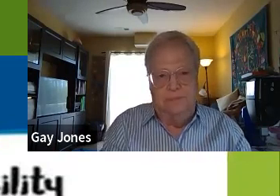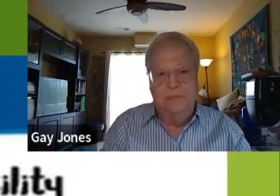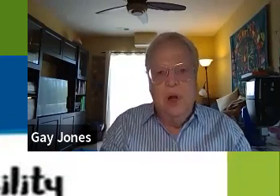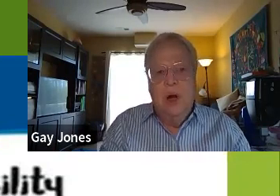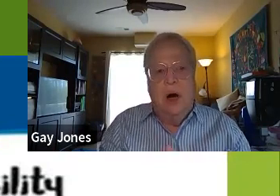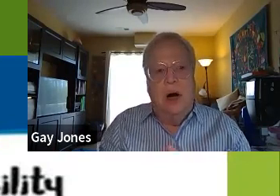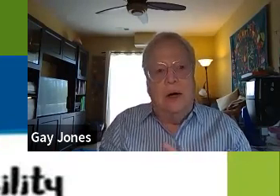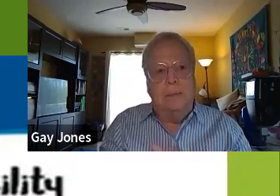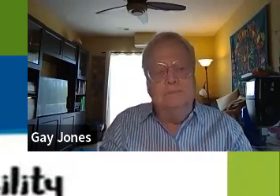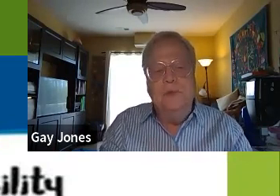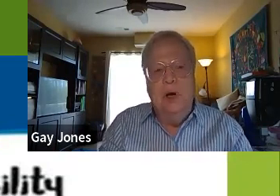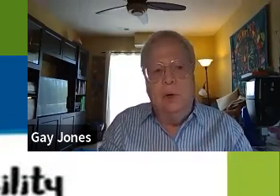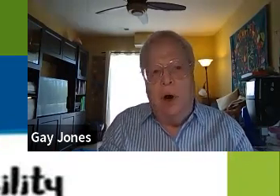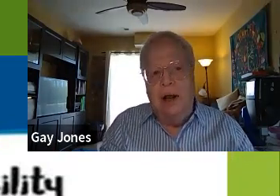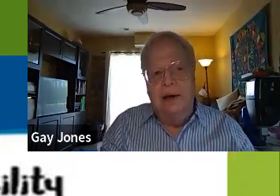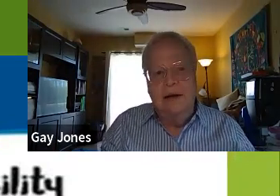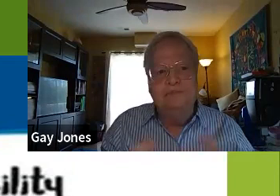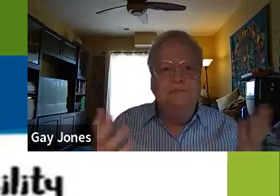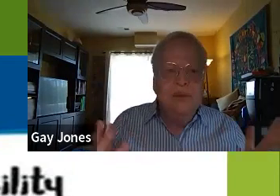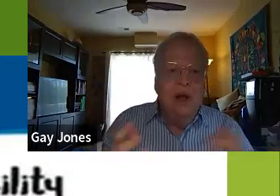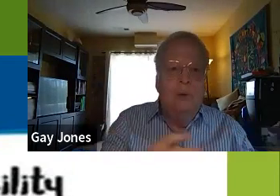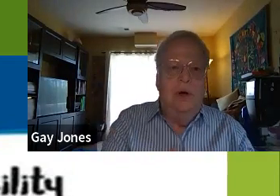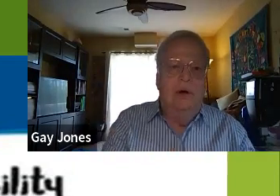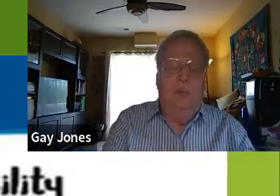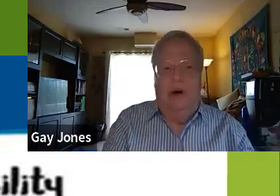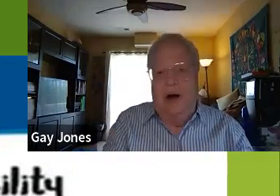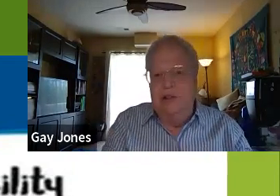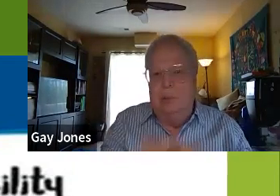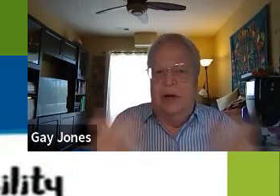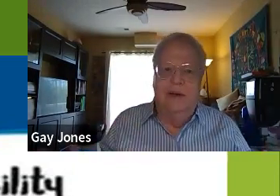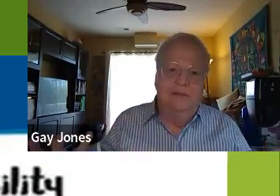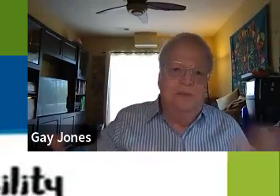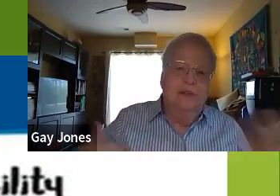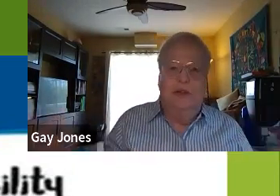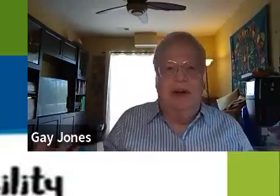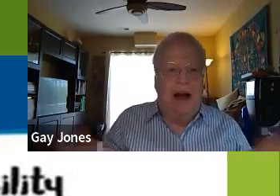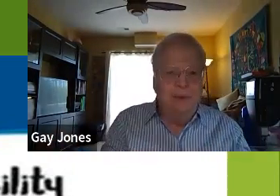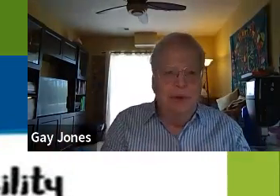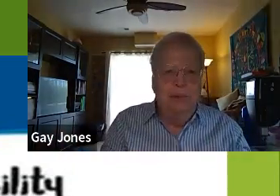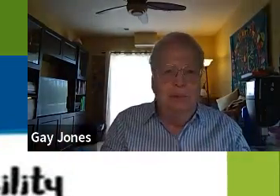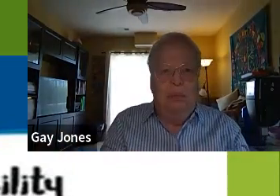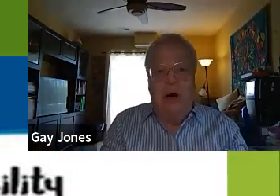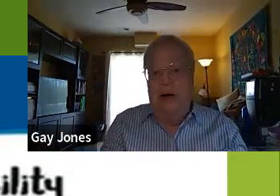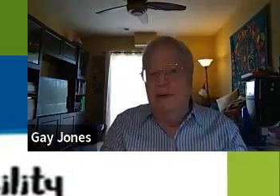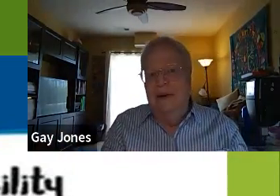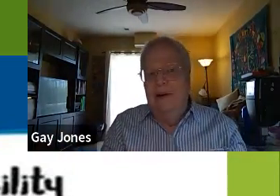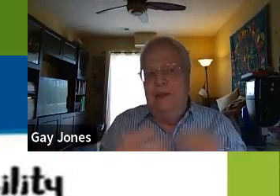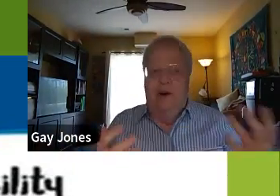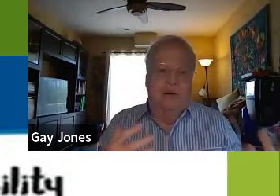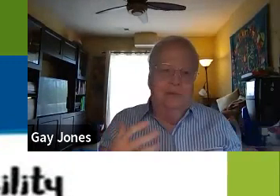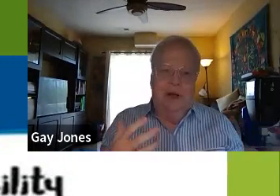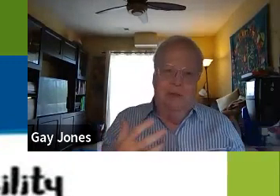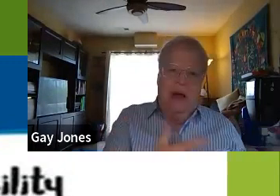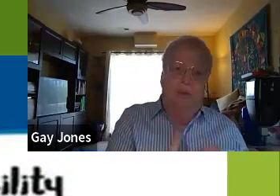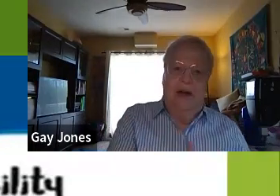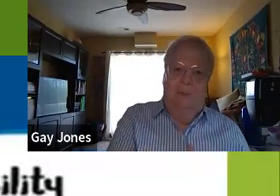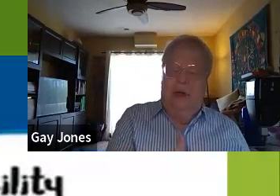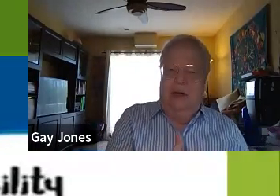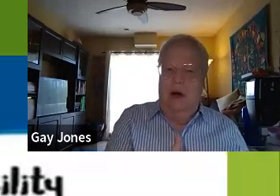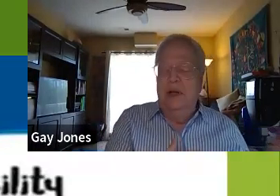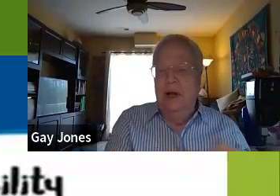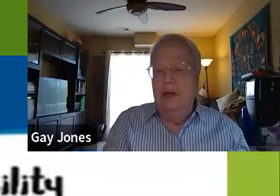Equality, we allow somebody into the classroom, but they may or may not be accommodated.